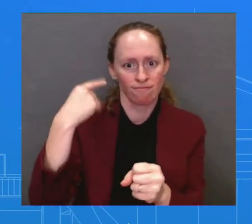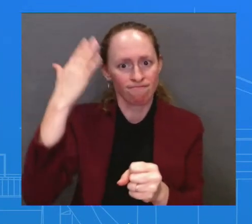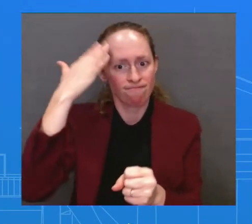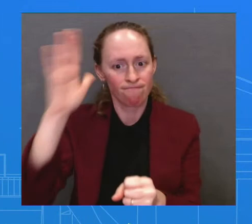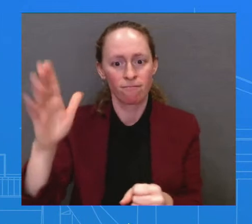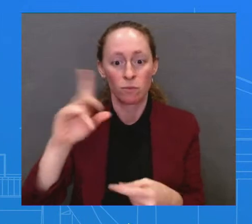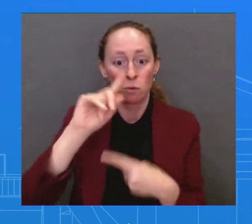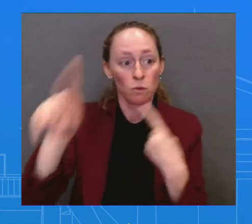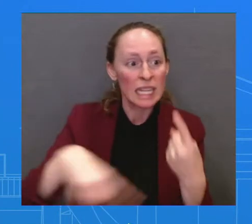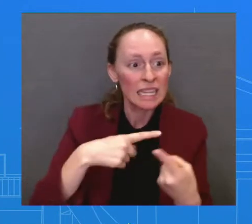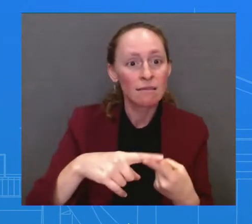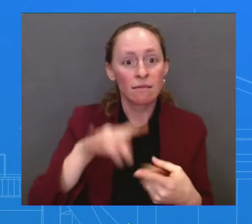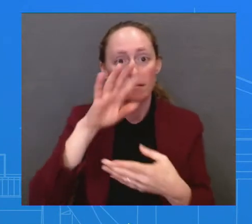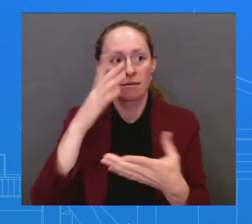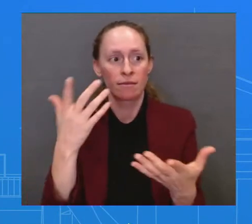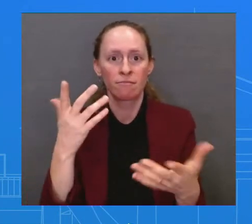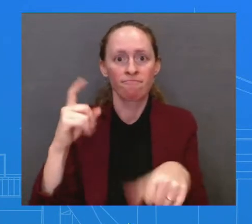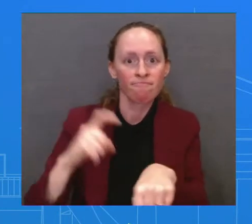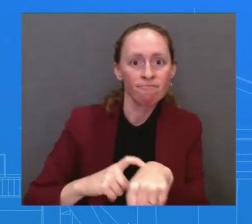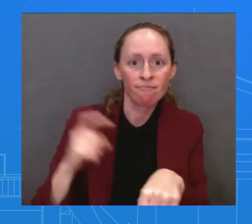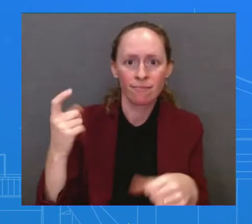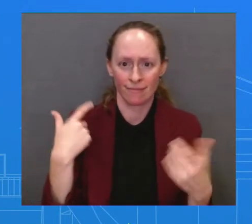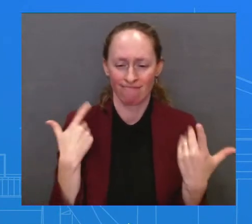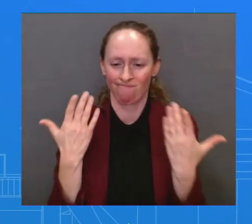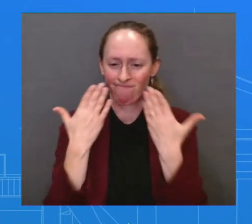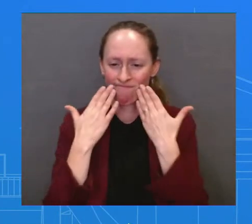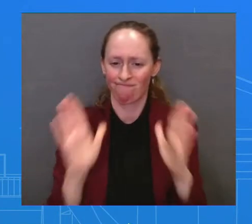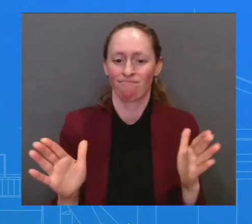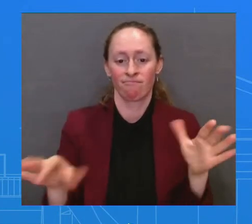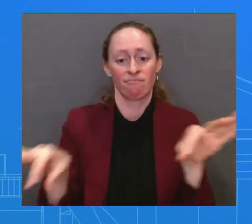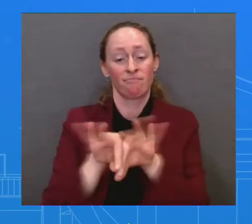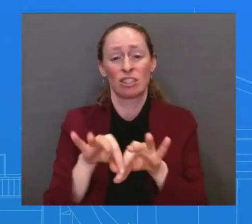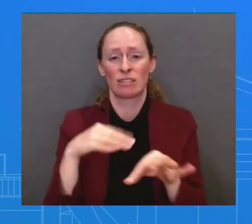and adaptability in our approach, as we have since the beginning of this conflict. That will continue.